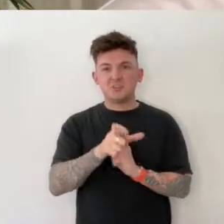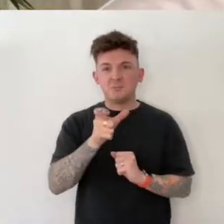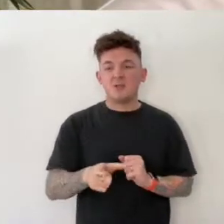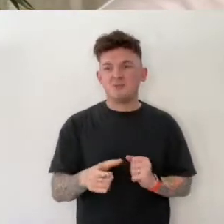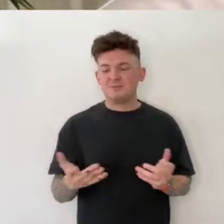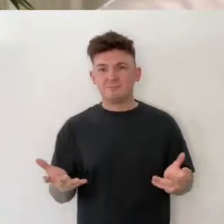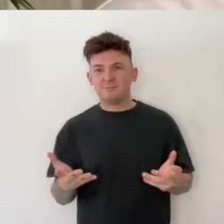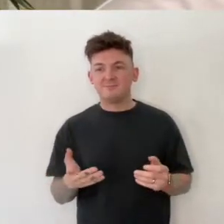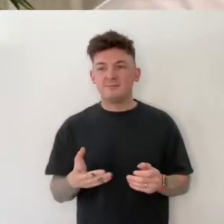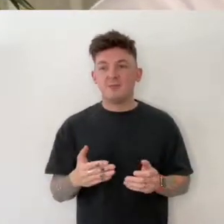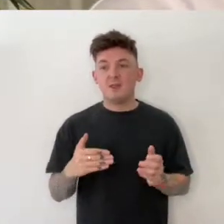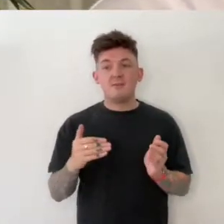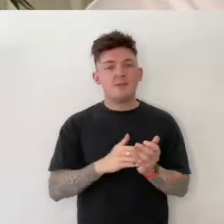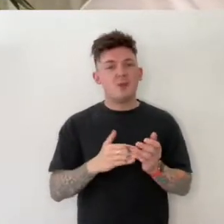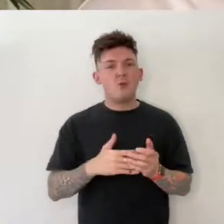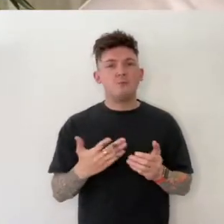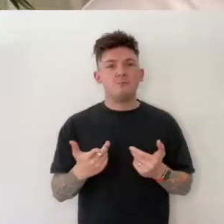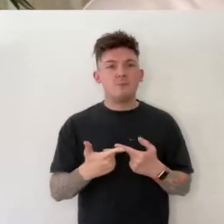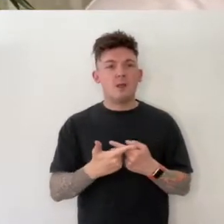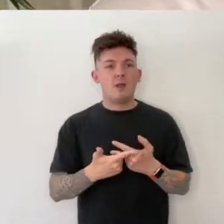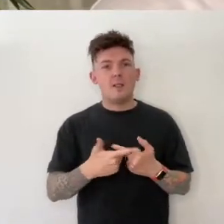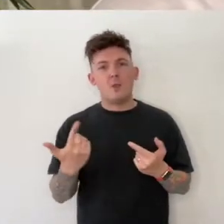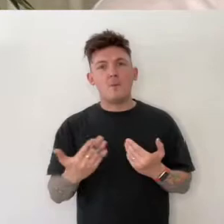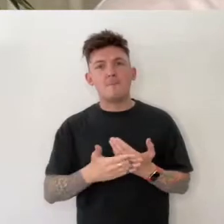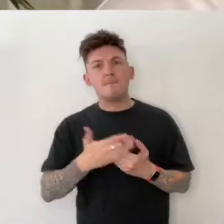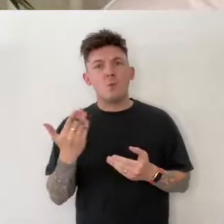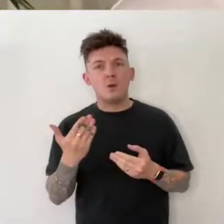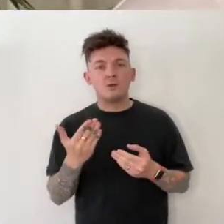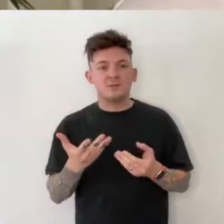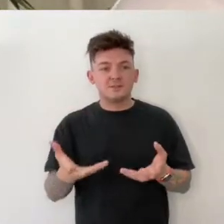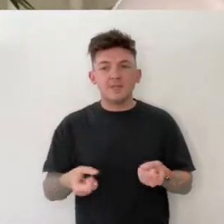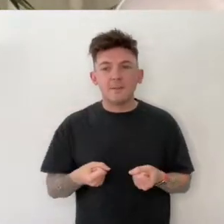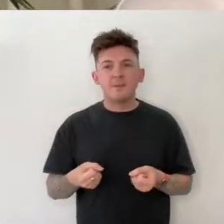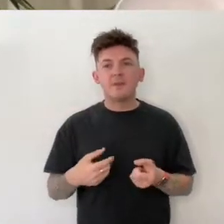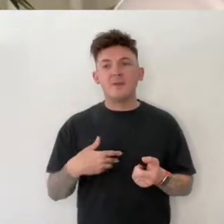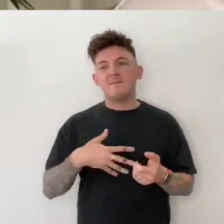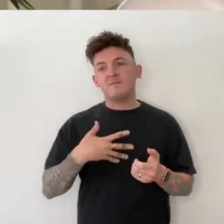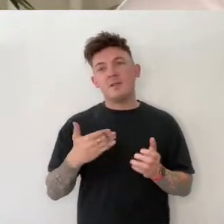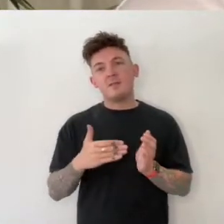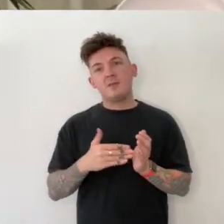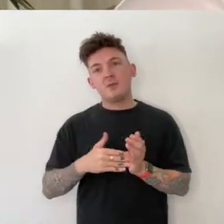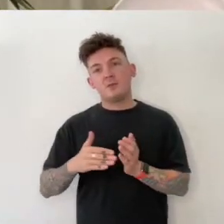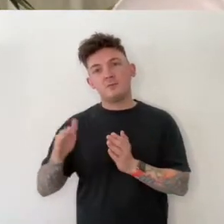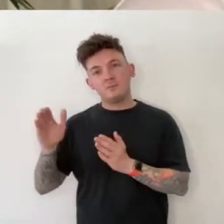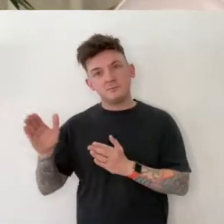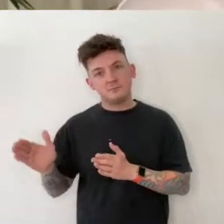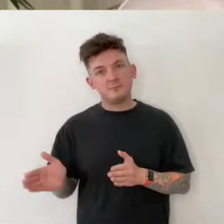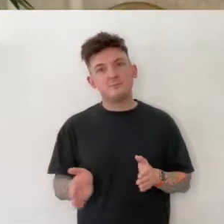hugely i think the pendulum swings and it's swinging back against the transgender. i think